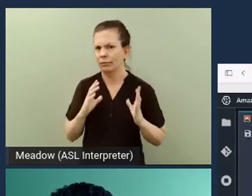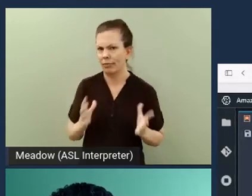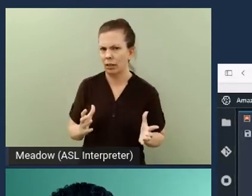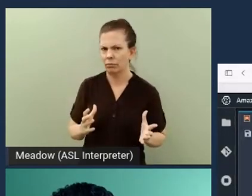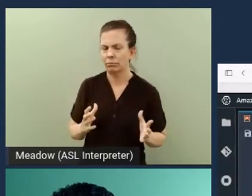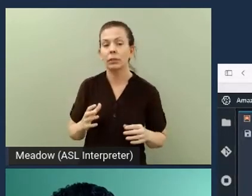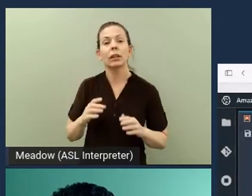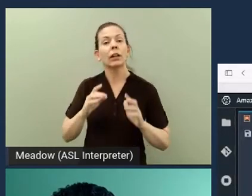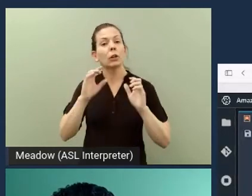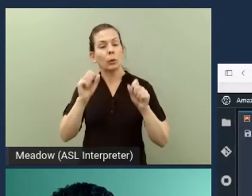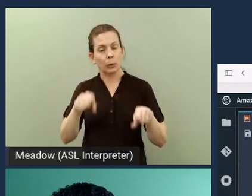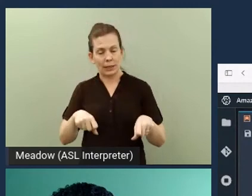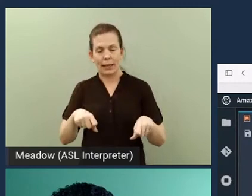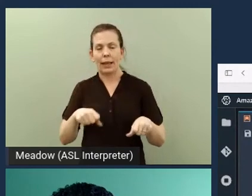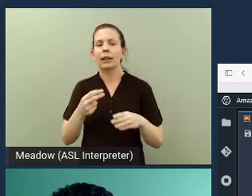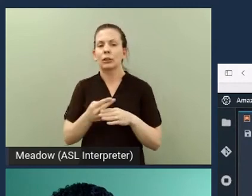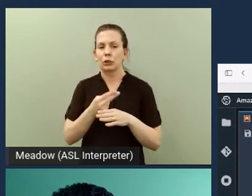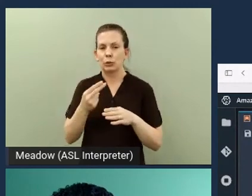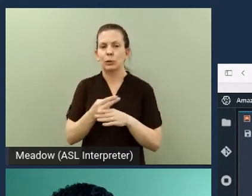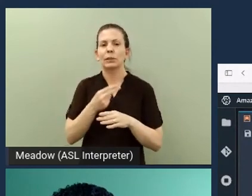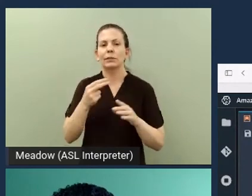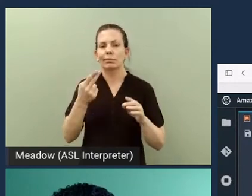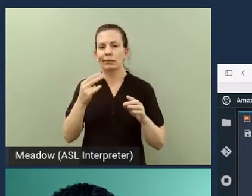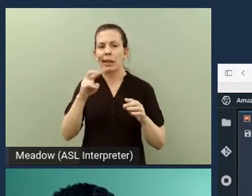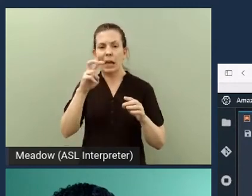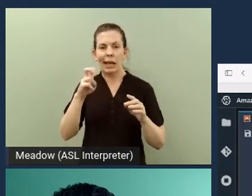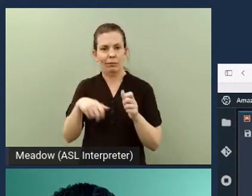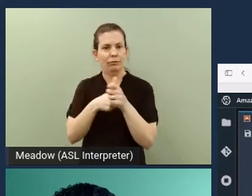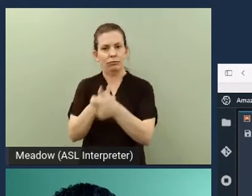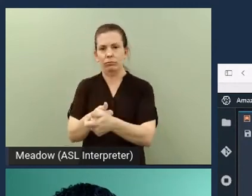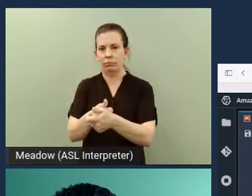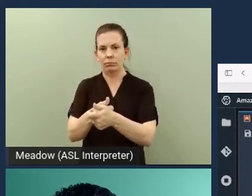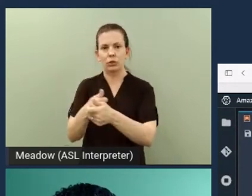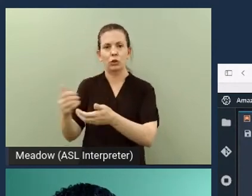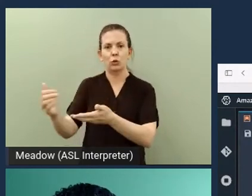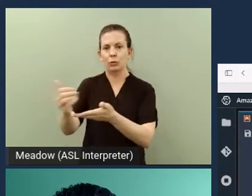You can absolutely use find hive to retrieve data